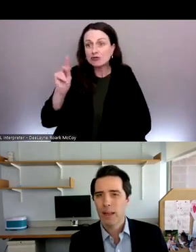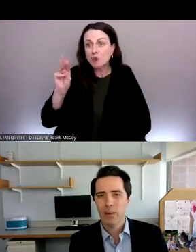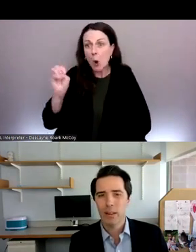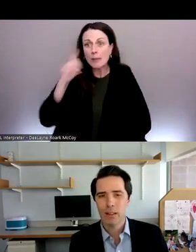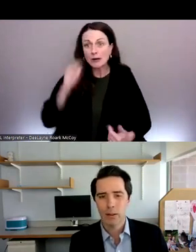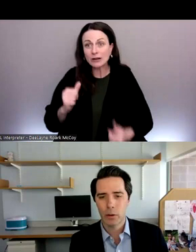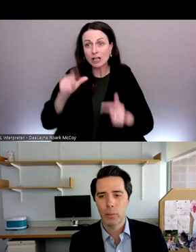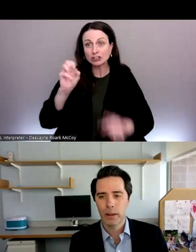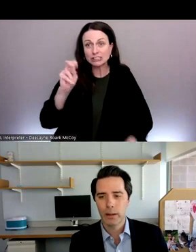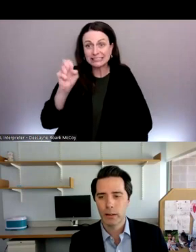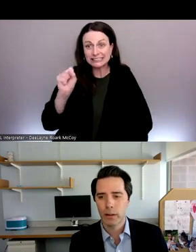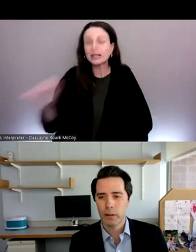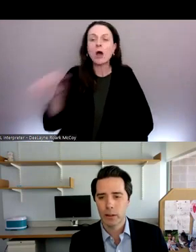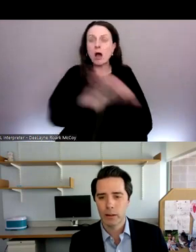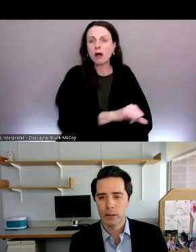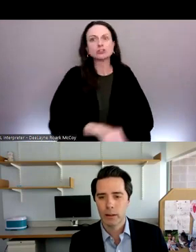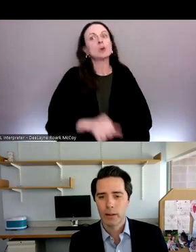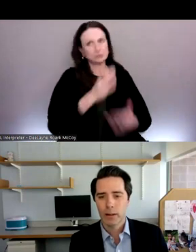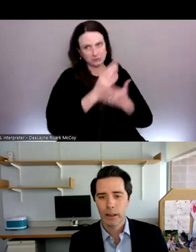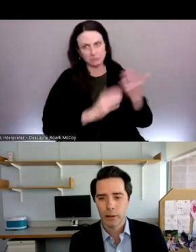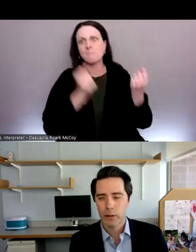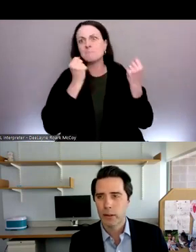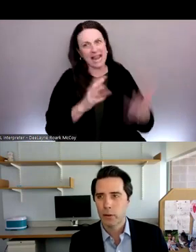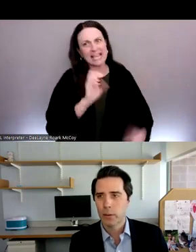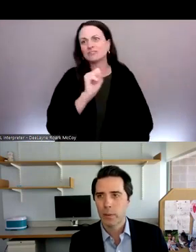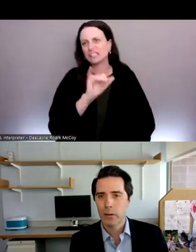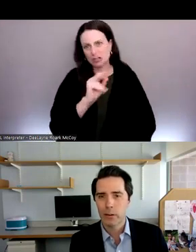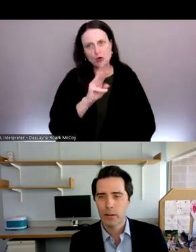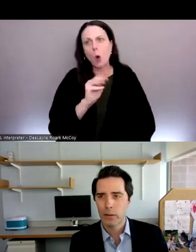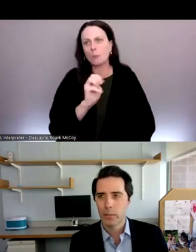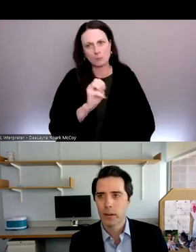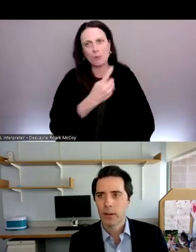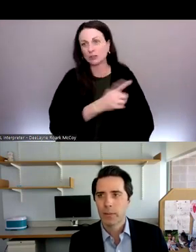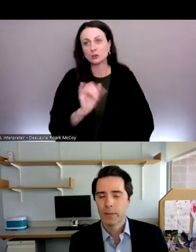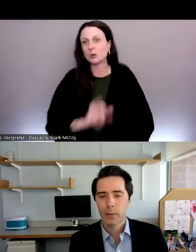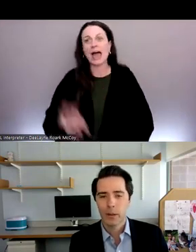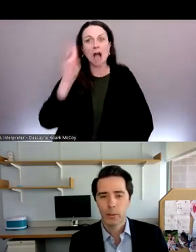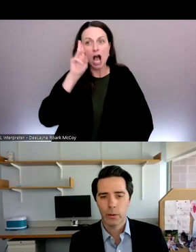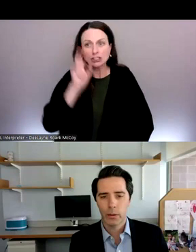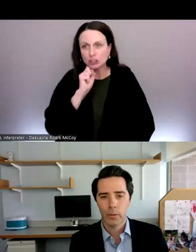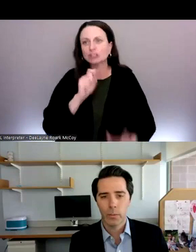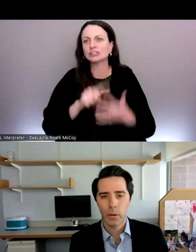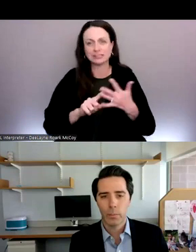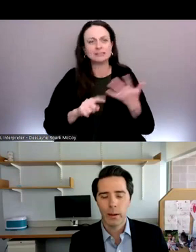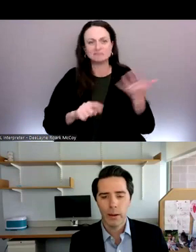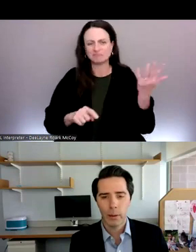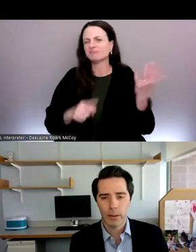as many of the syndromic hearing loss genes like Usher syndrome and pendrick